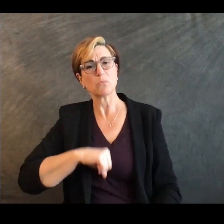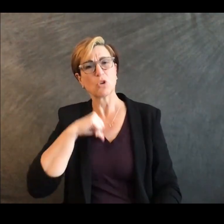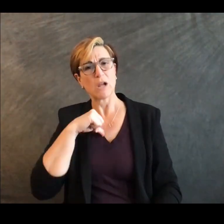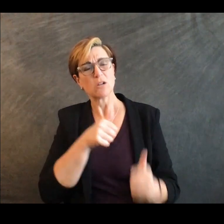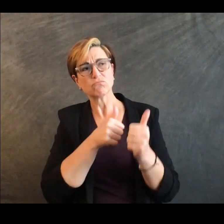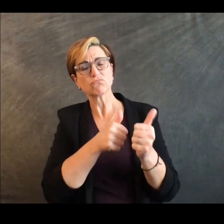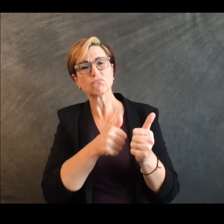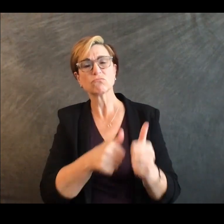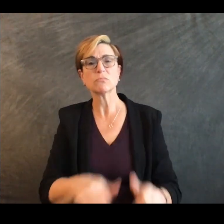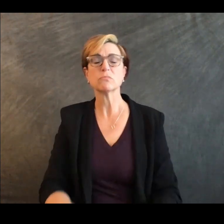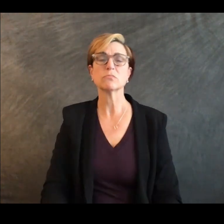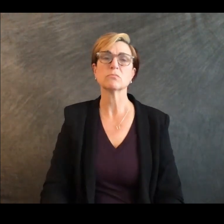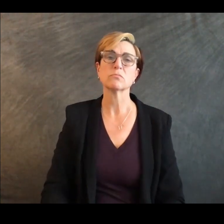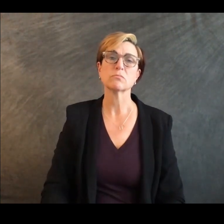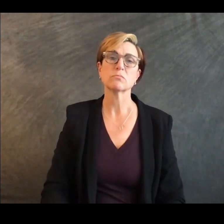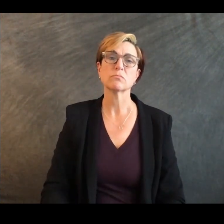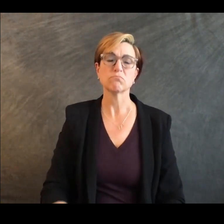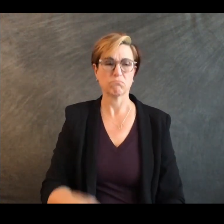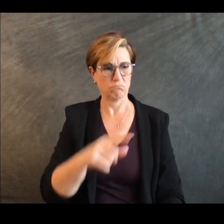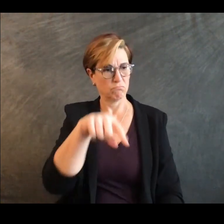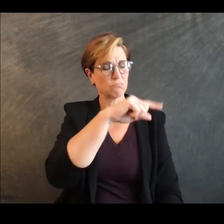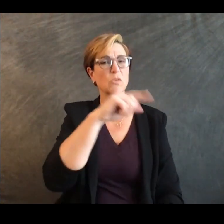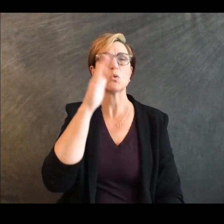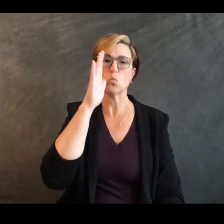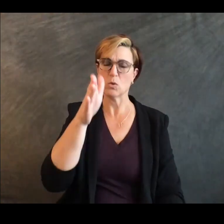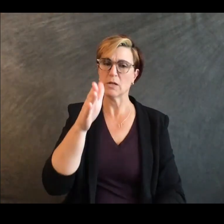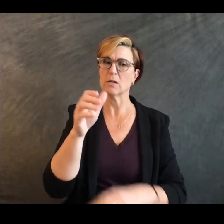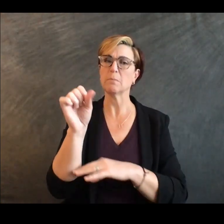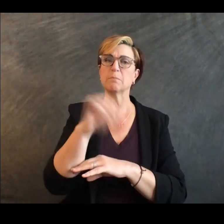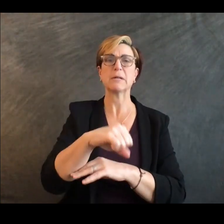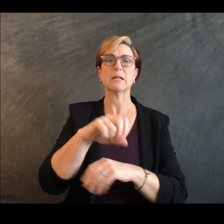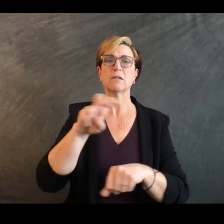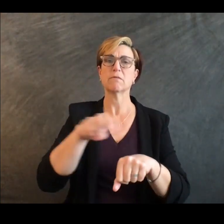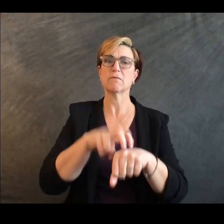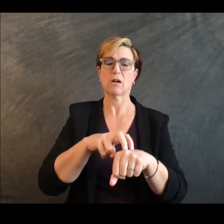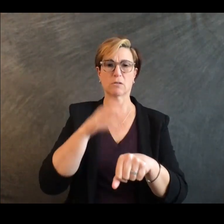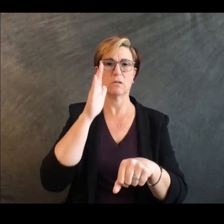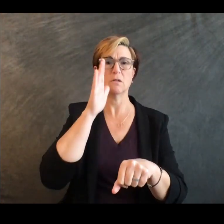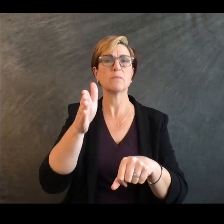beat this virus we're gonna beat it with the grit in the heart for which they're